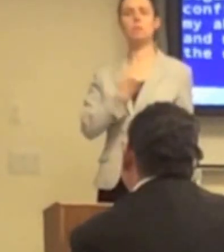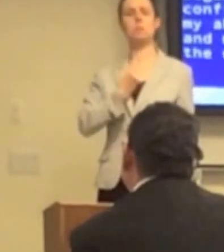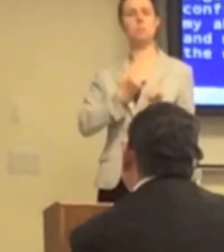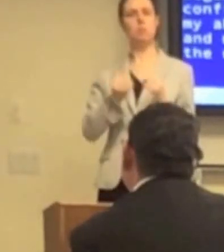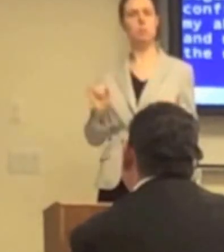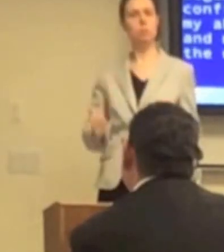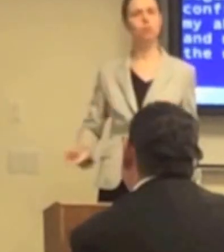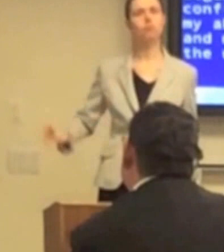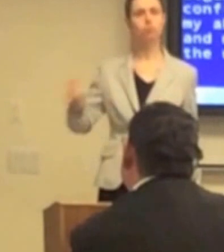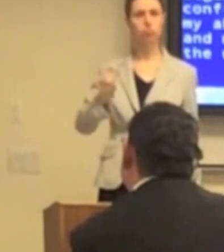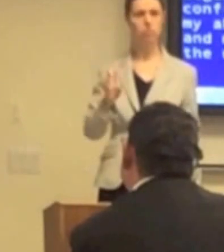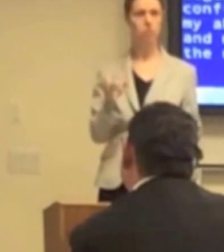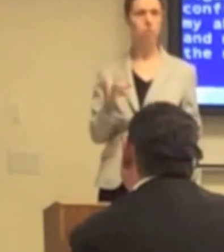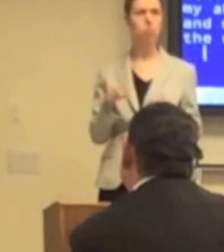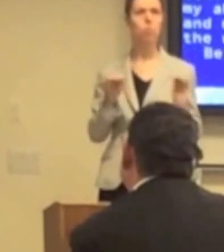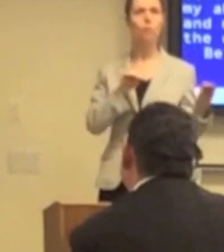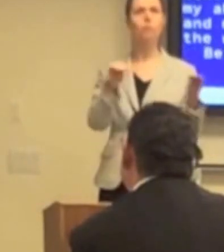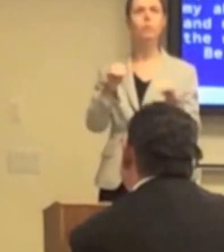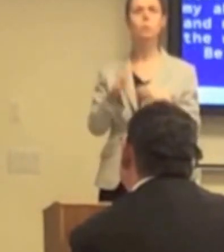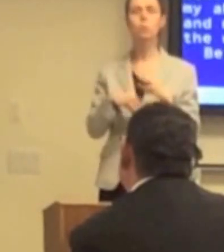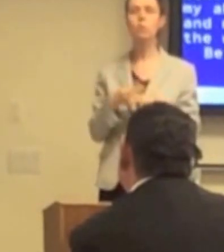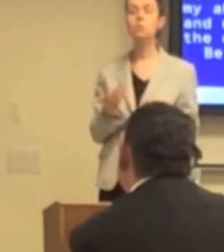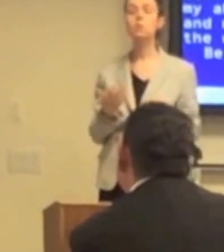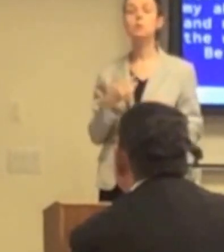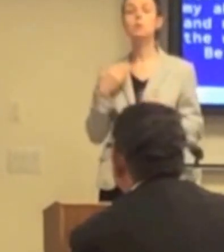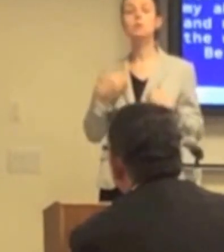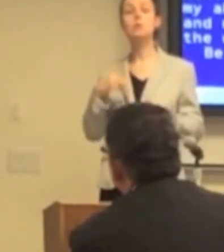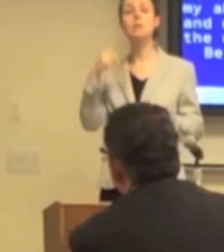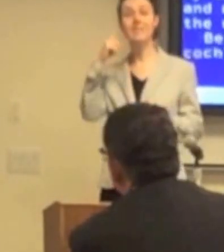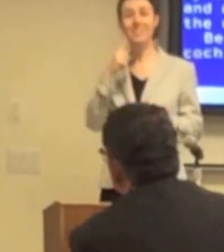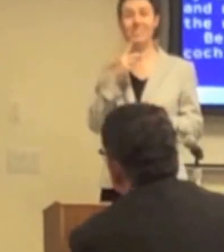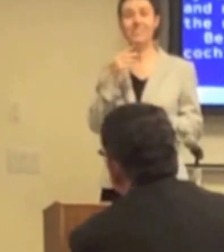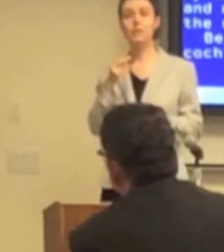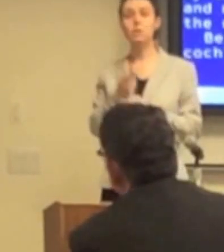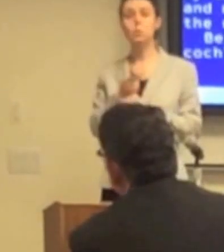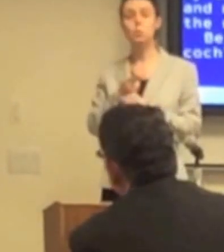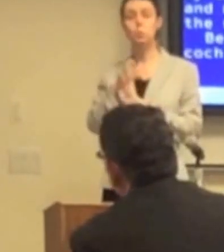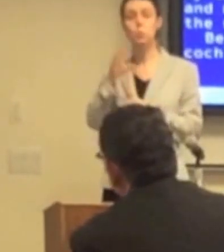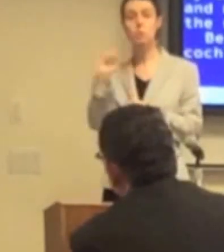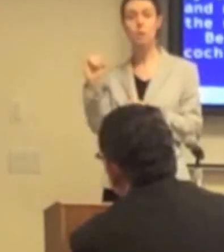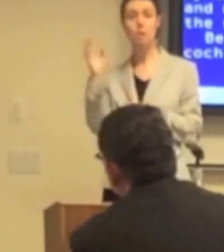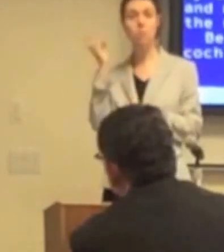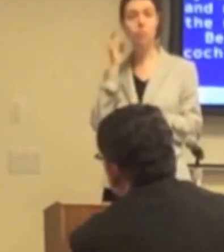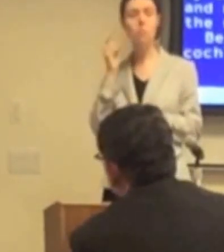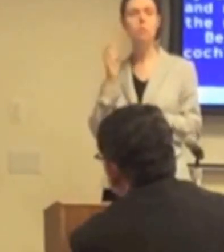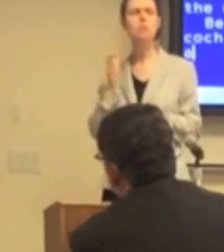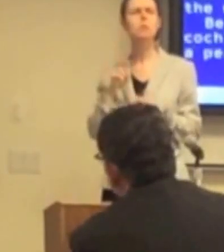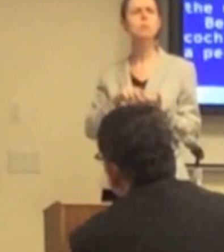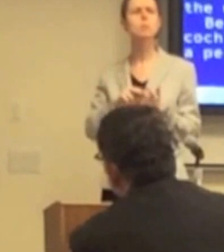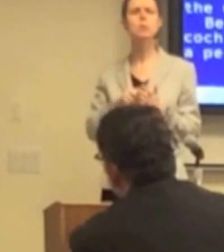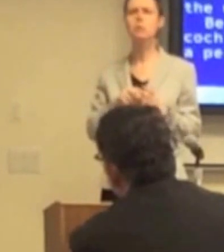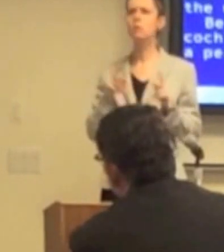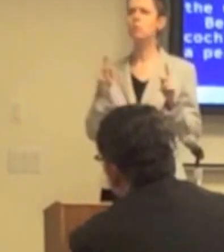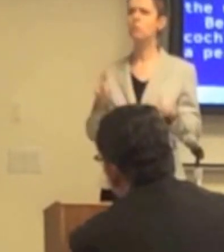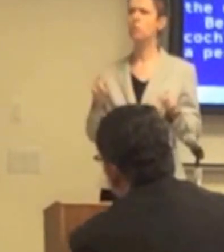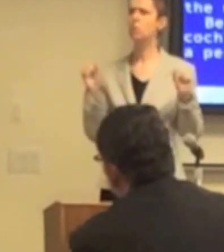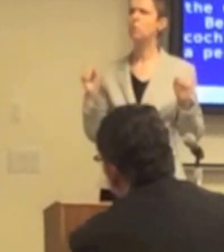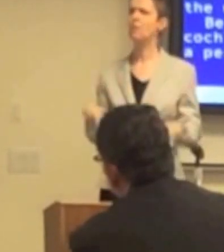Being deaf and using a cochlear implant means that a person can live a full life.